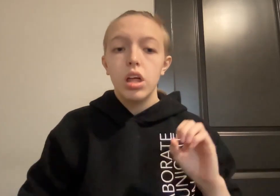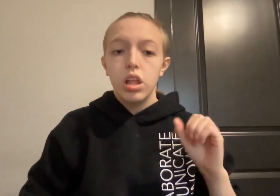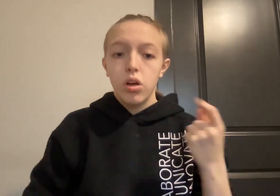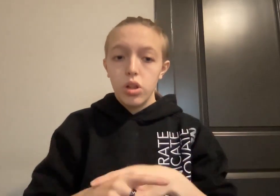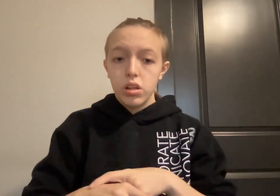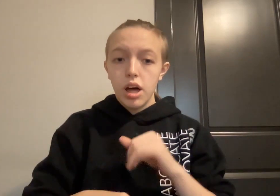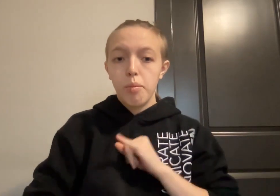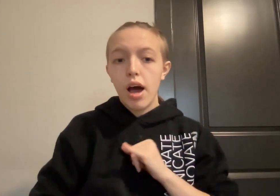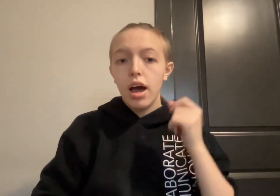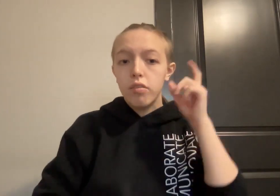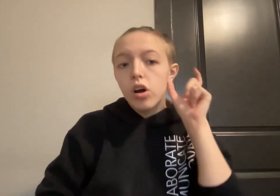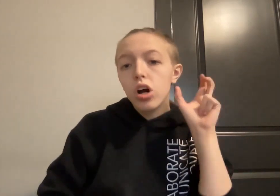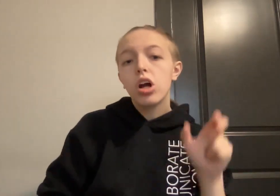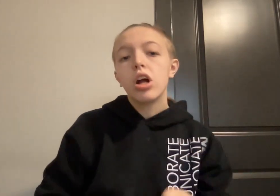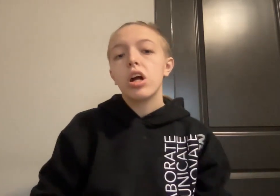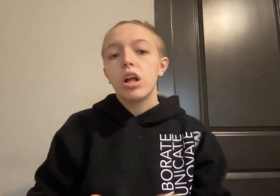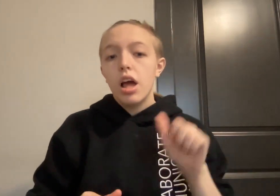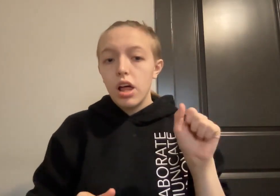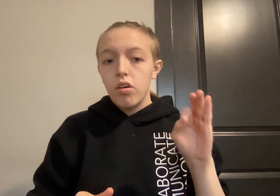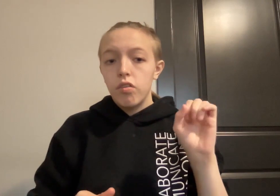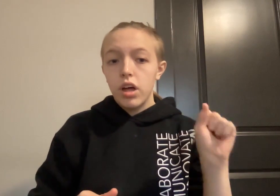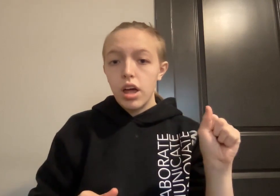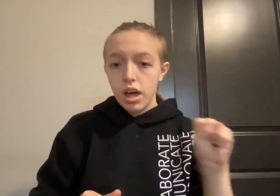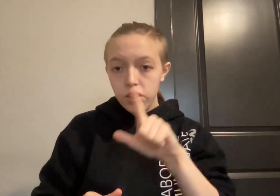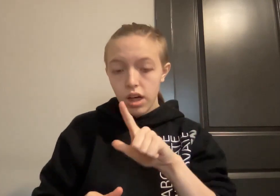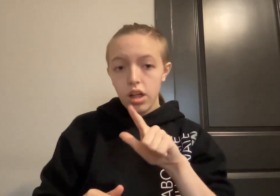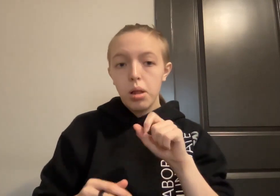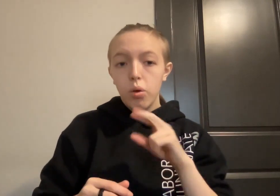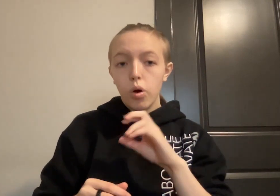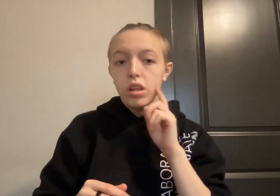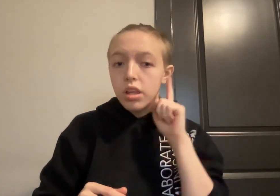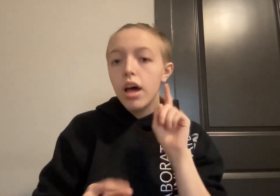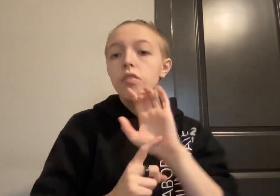The only time I've heard of ASL or the deaf